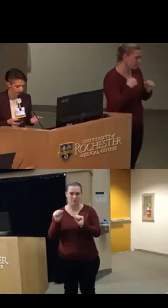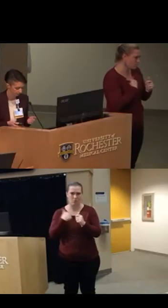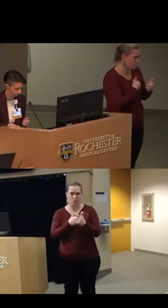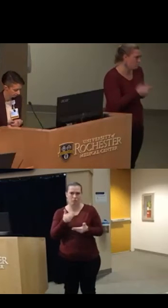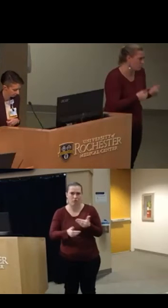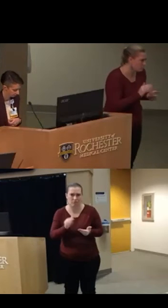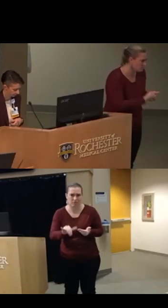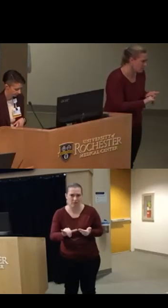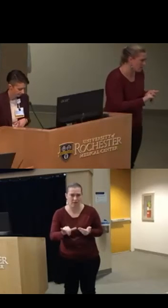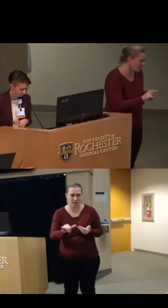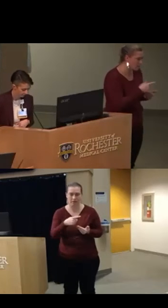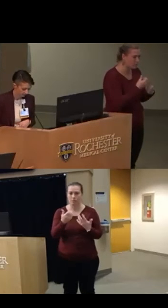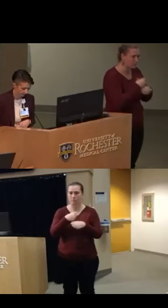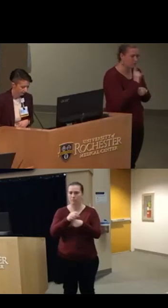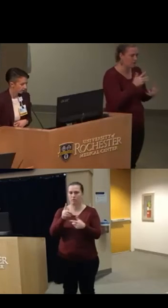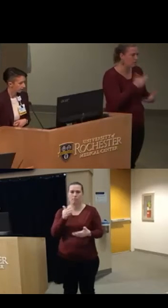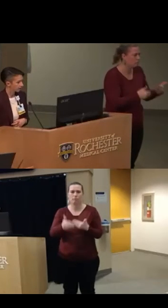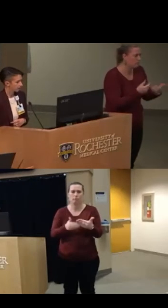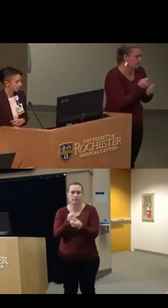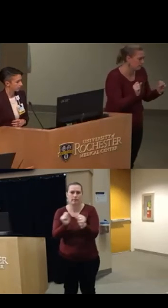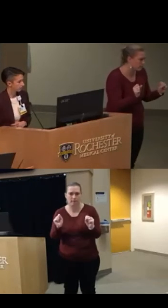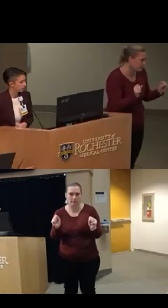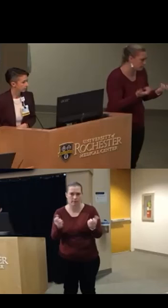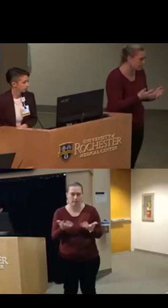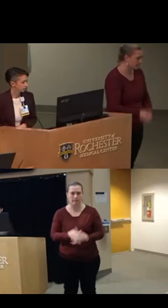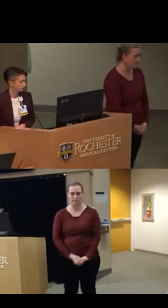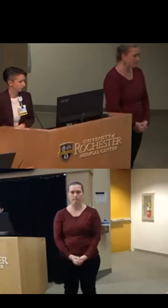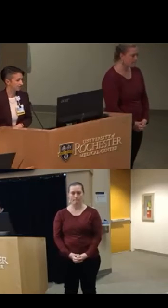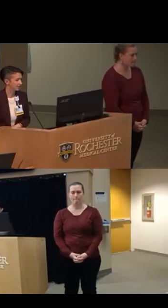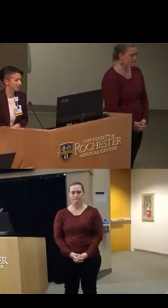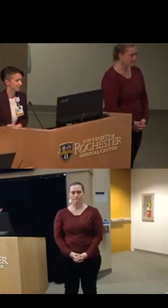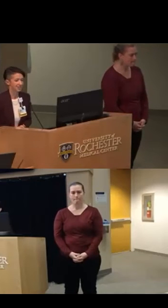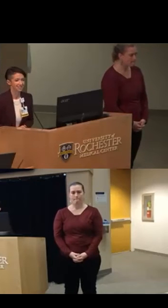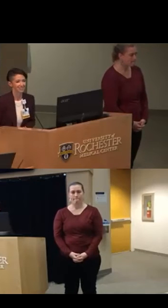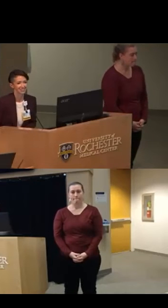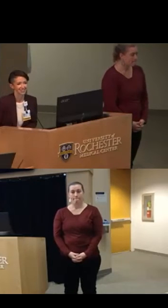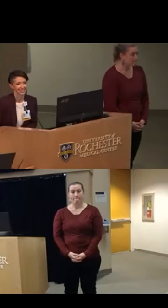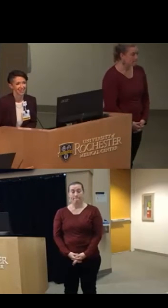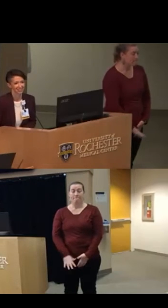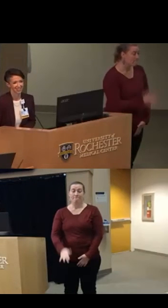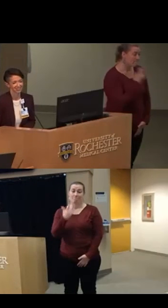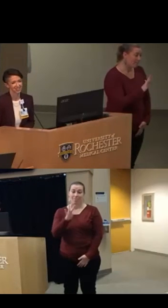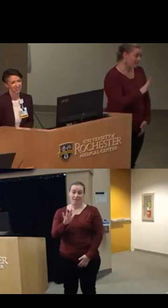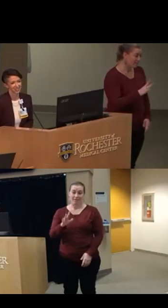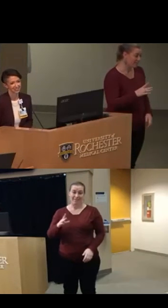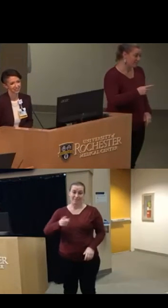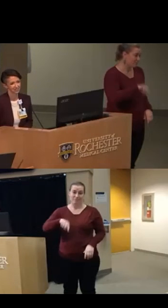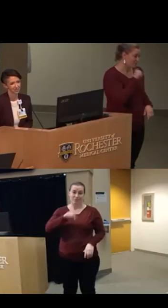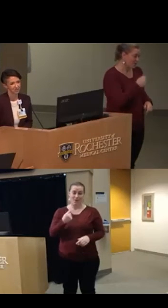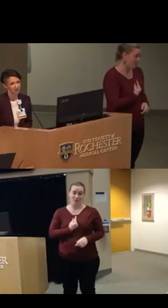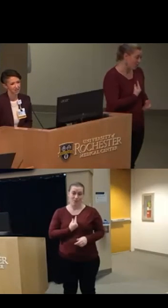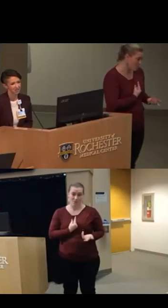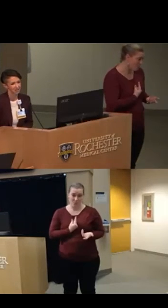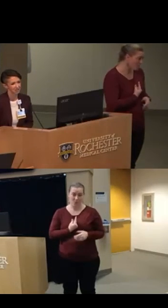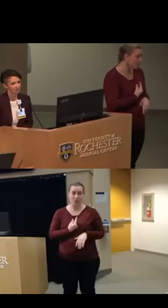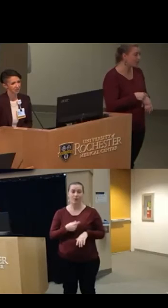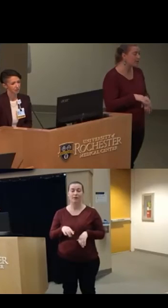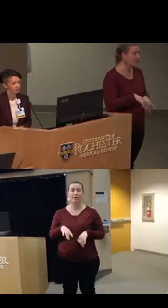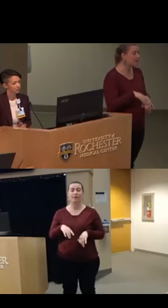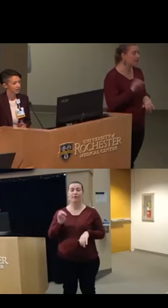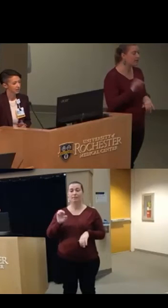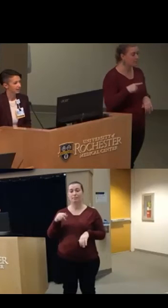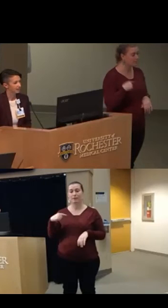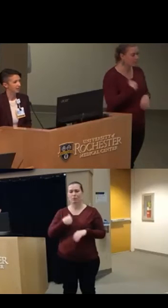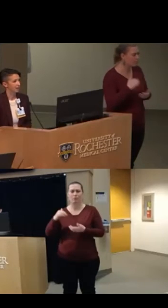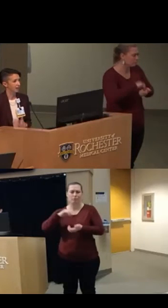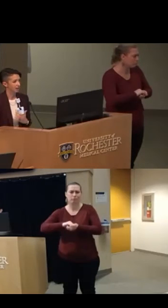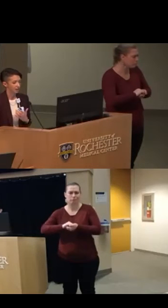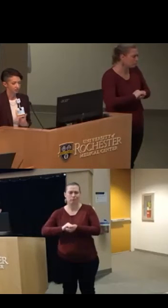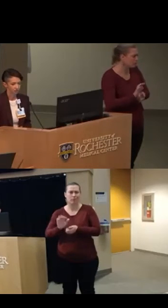safely right so luckily we Are Not Alone um as an EP and doing this we partner with about 28